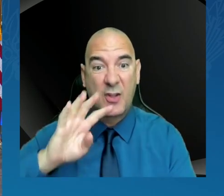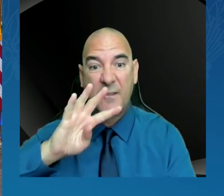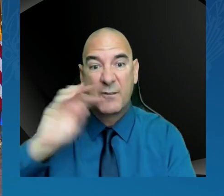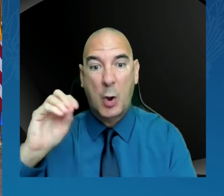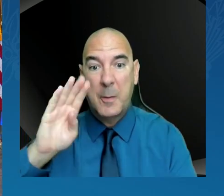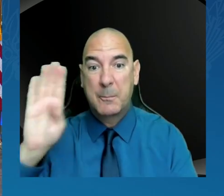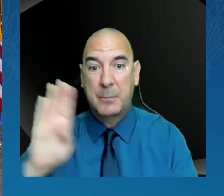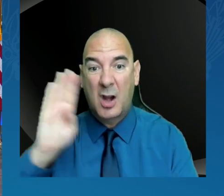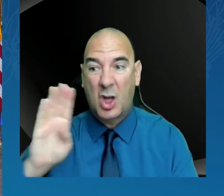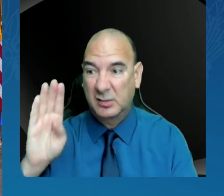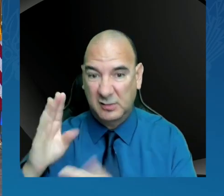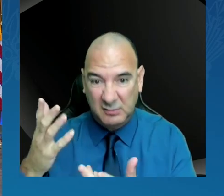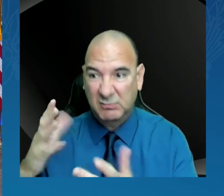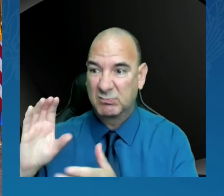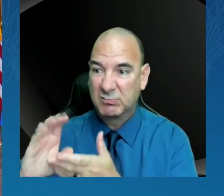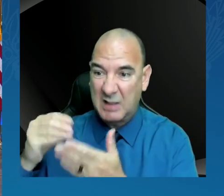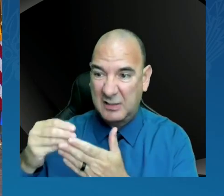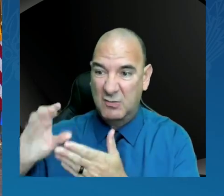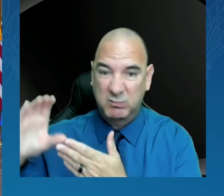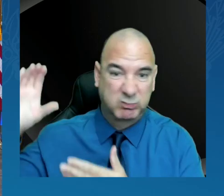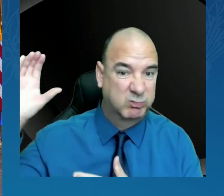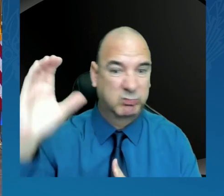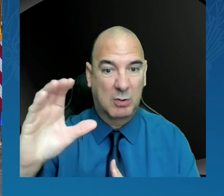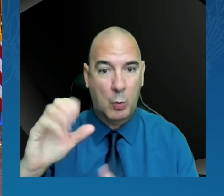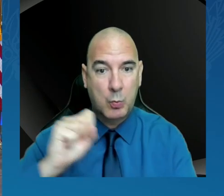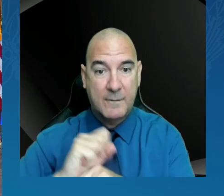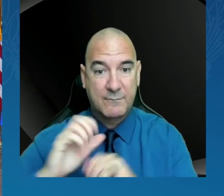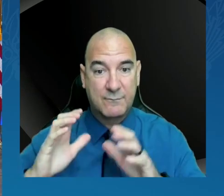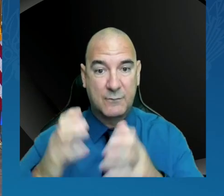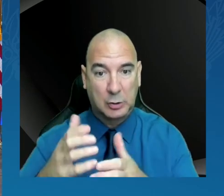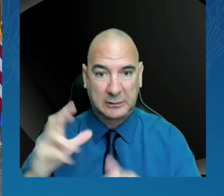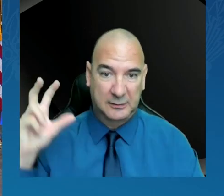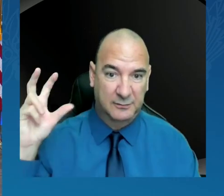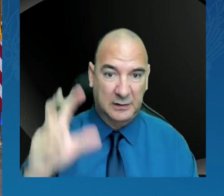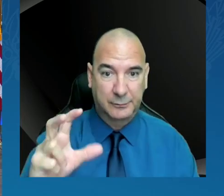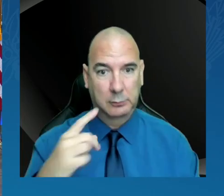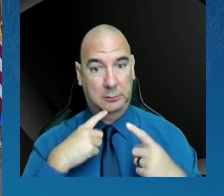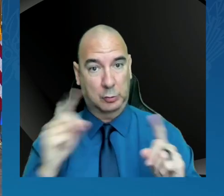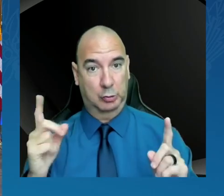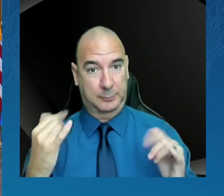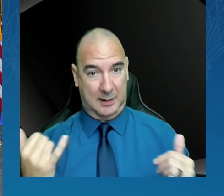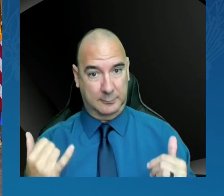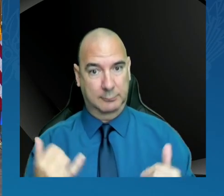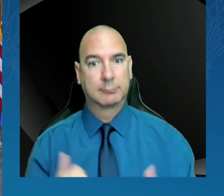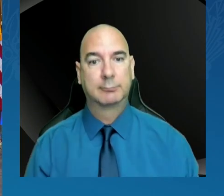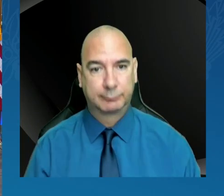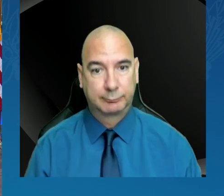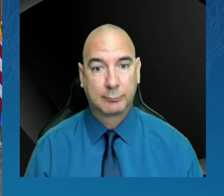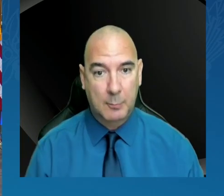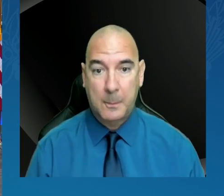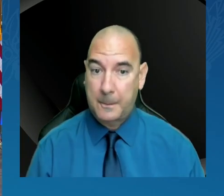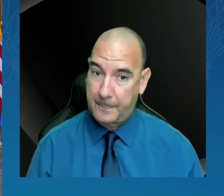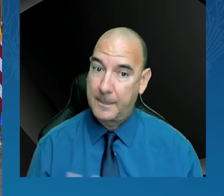investments that we are announcing today is a conservative estimate. We expect the final number